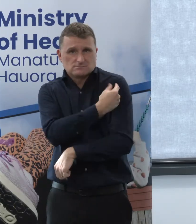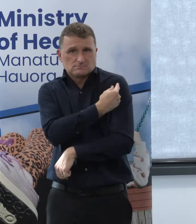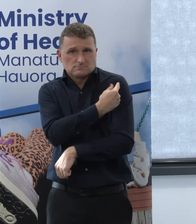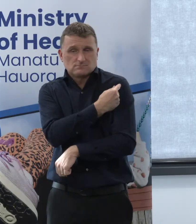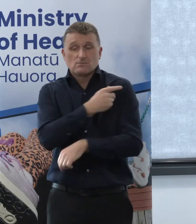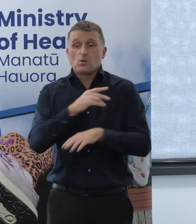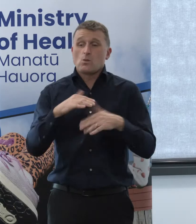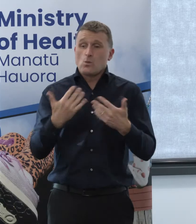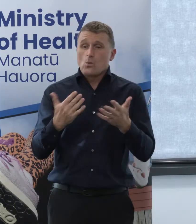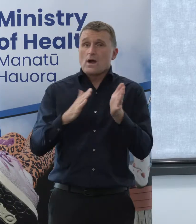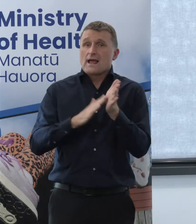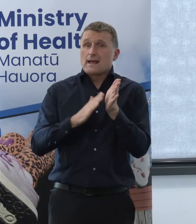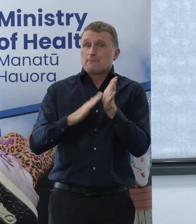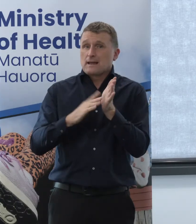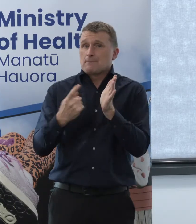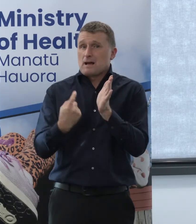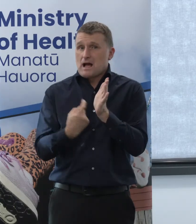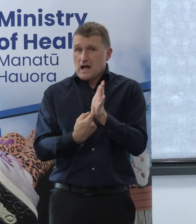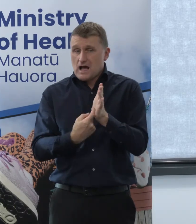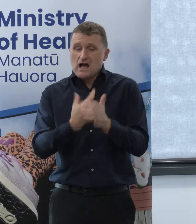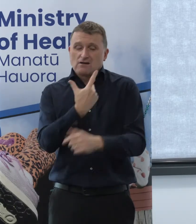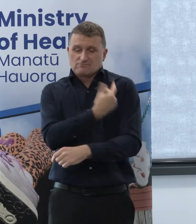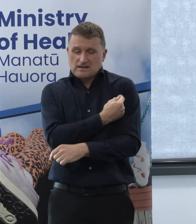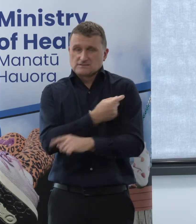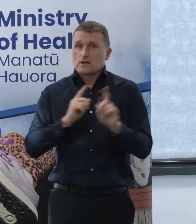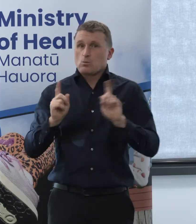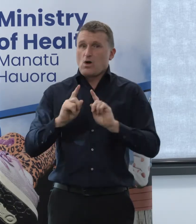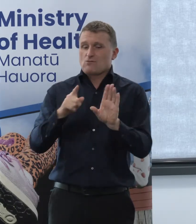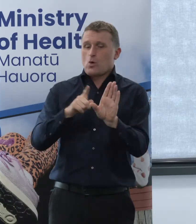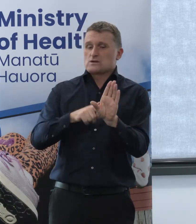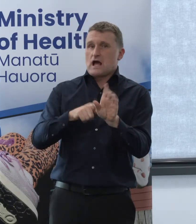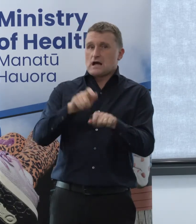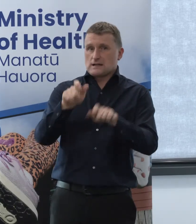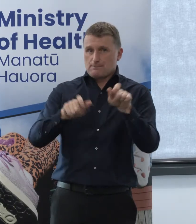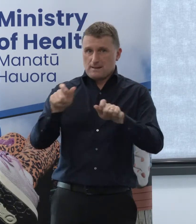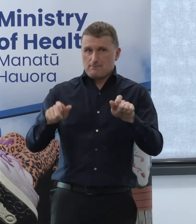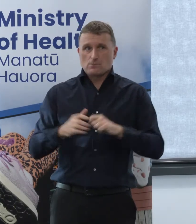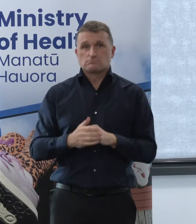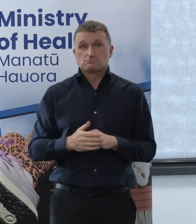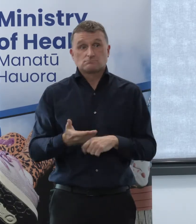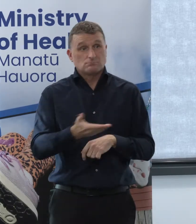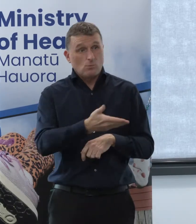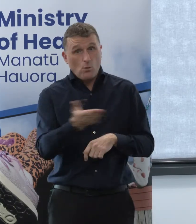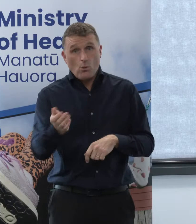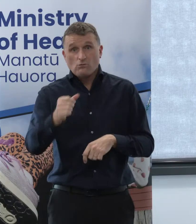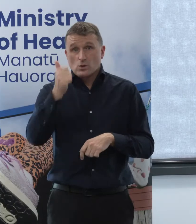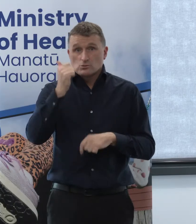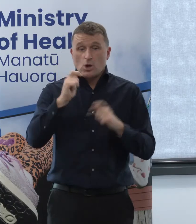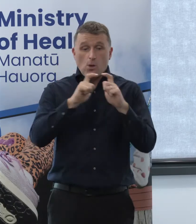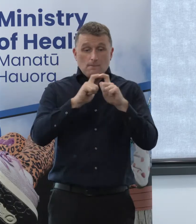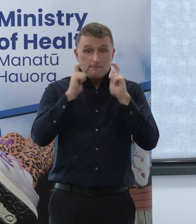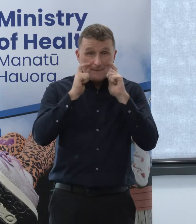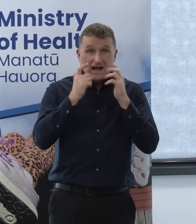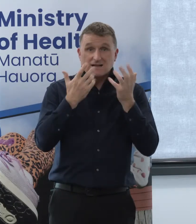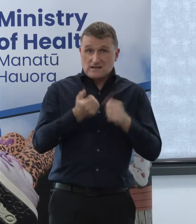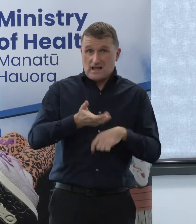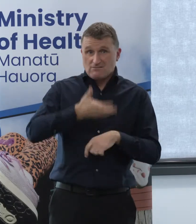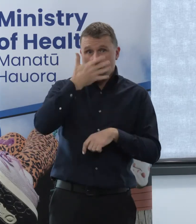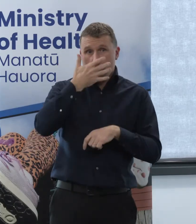up with the MMR vaccine for those, for the younger folks.